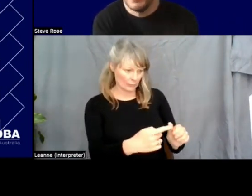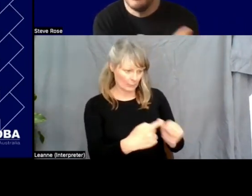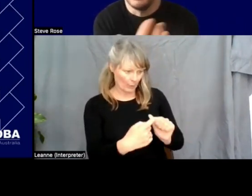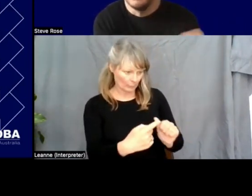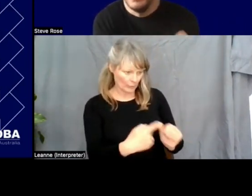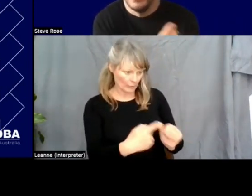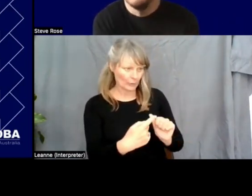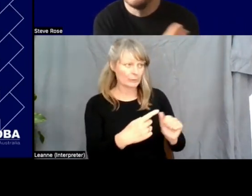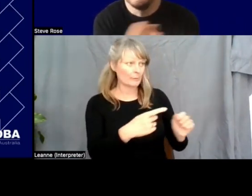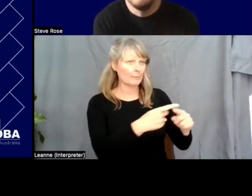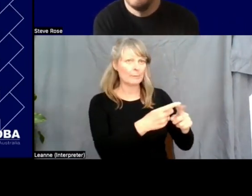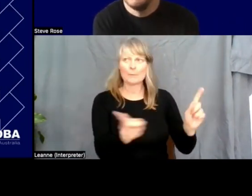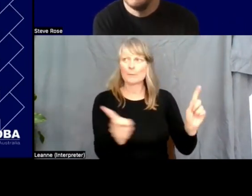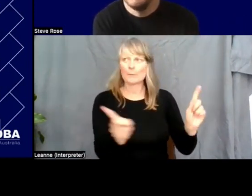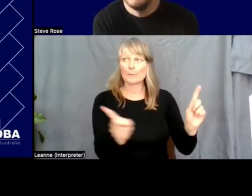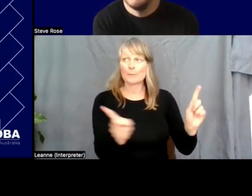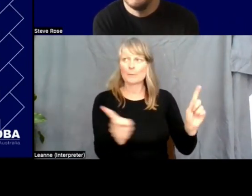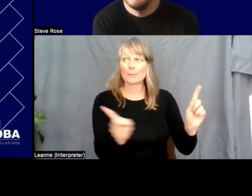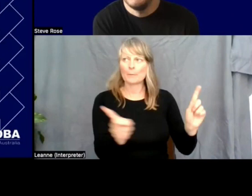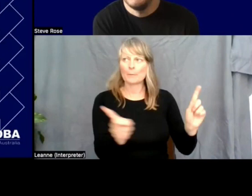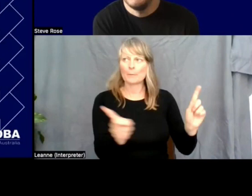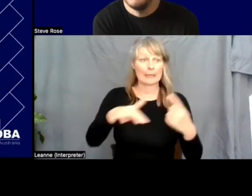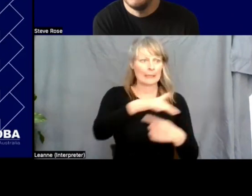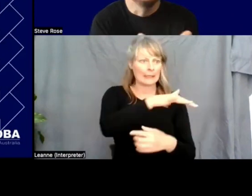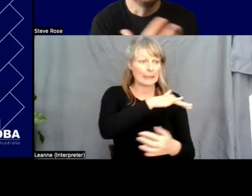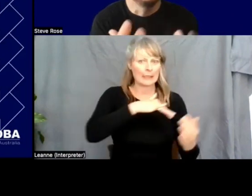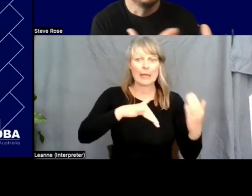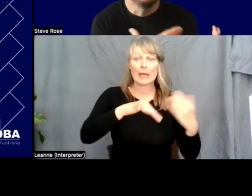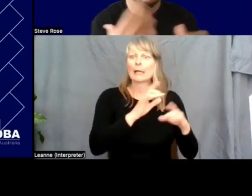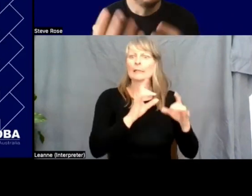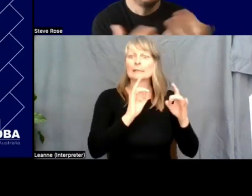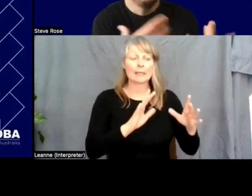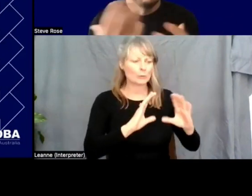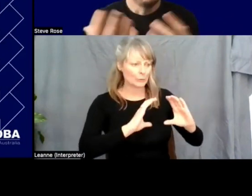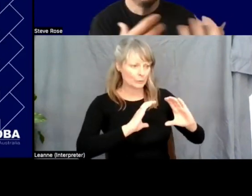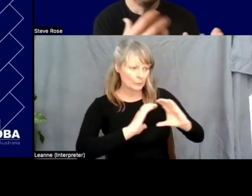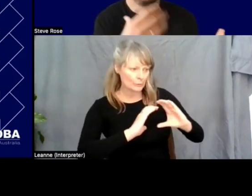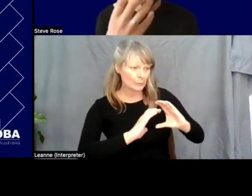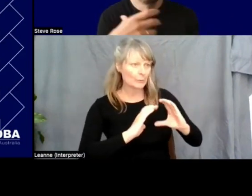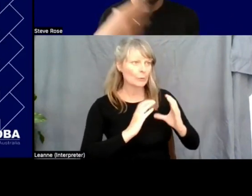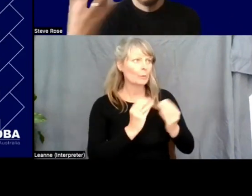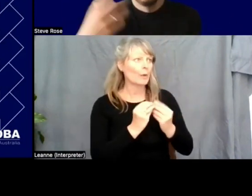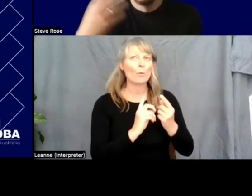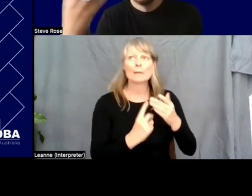what's happening, and join you in those shared actions and responses and it's that first